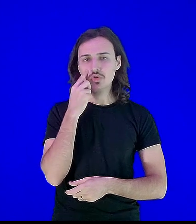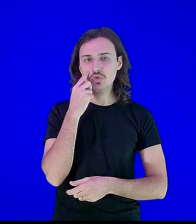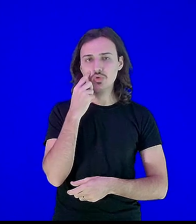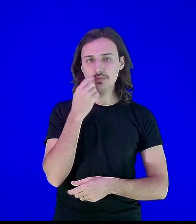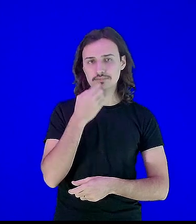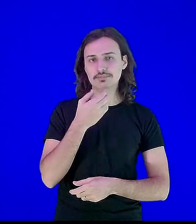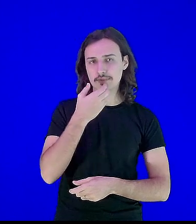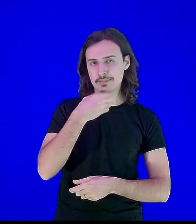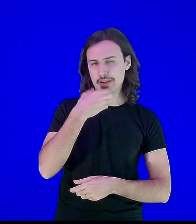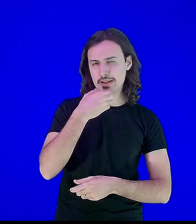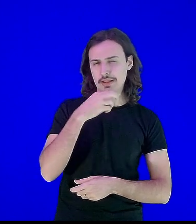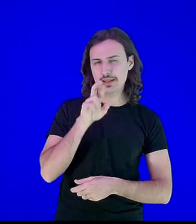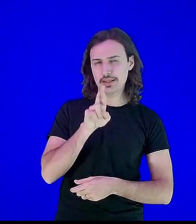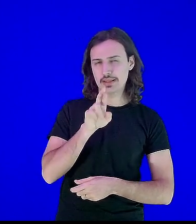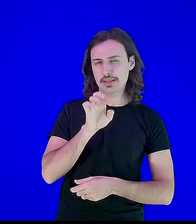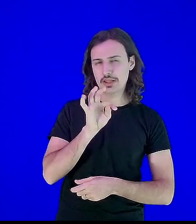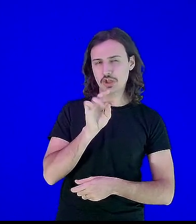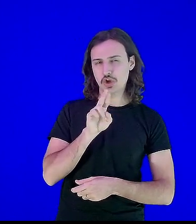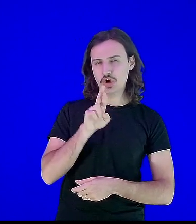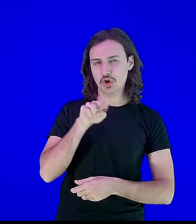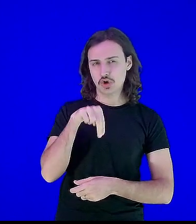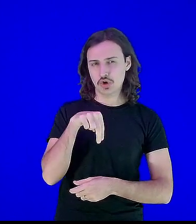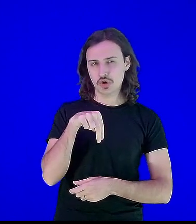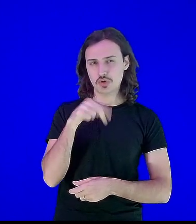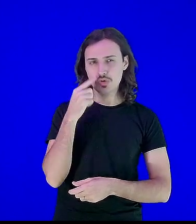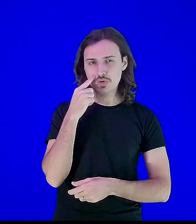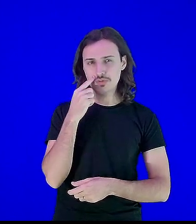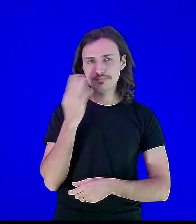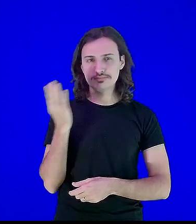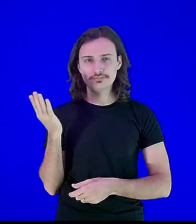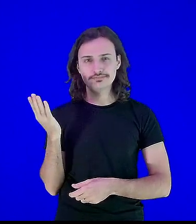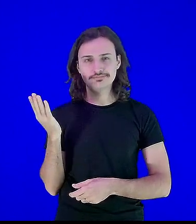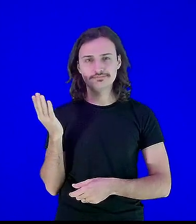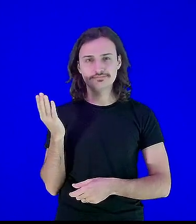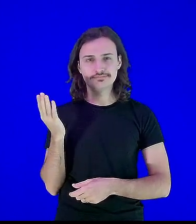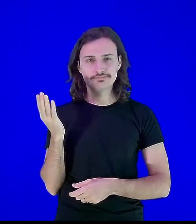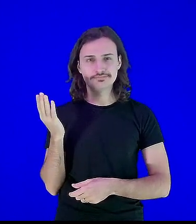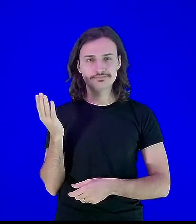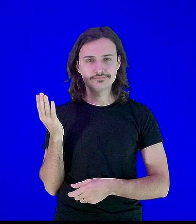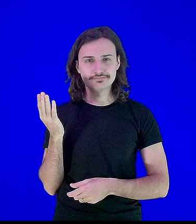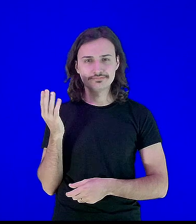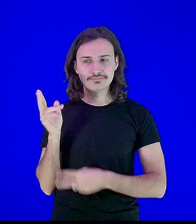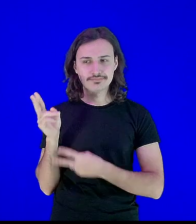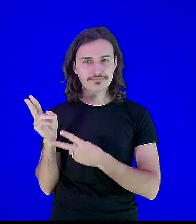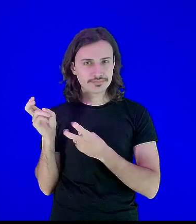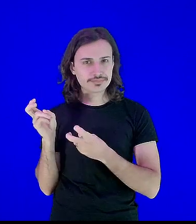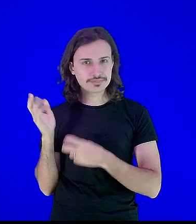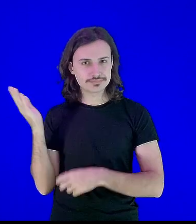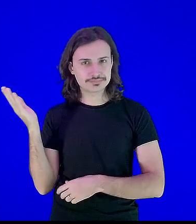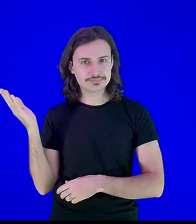you will see this "functionality in development the line/column break character has not